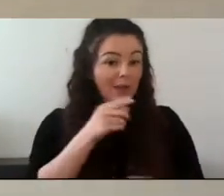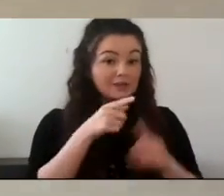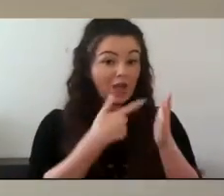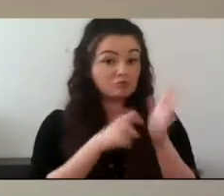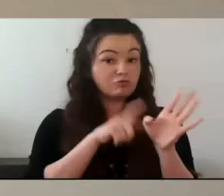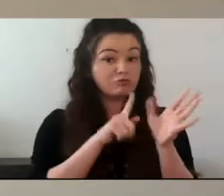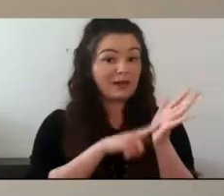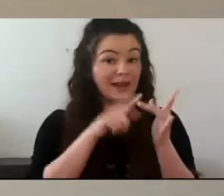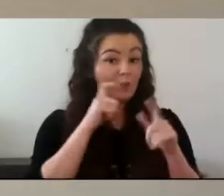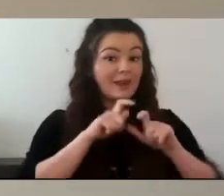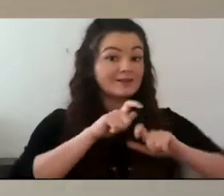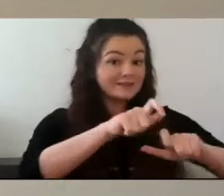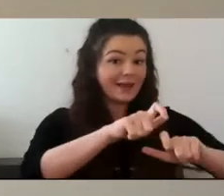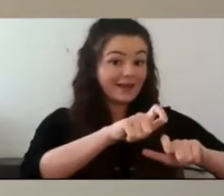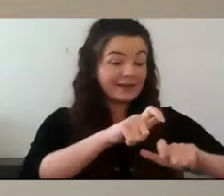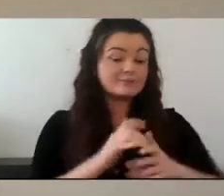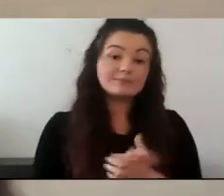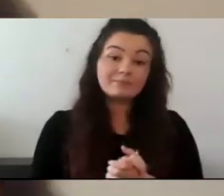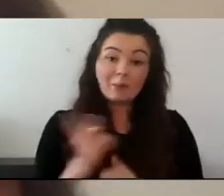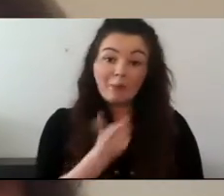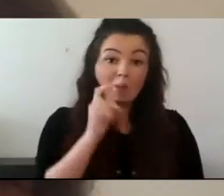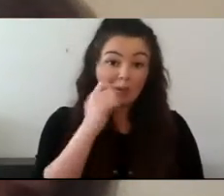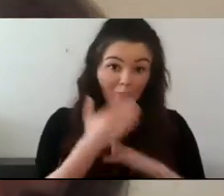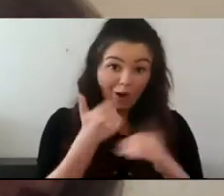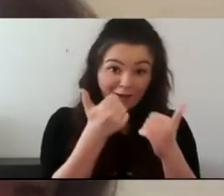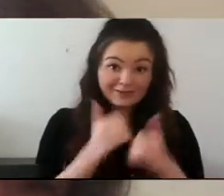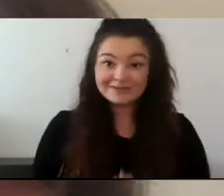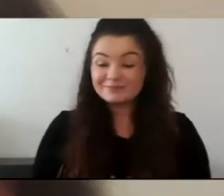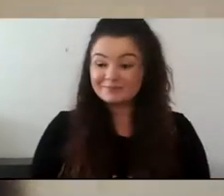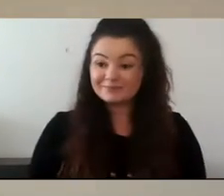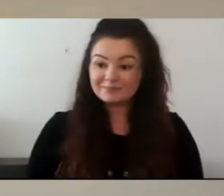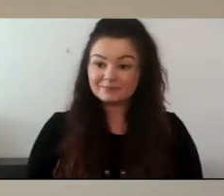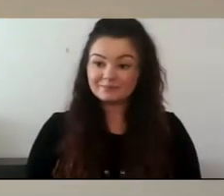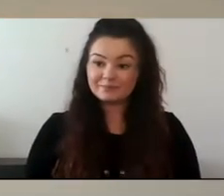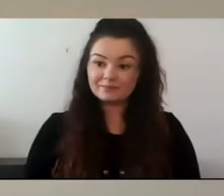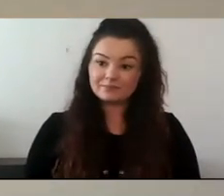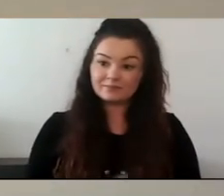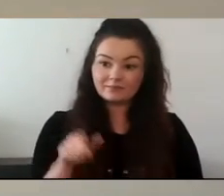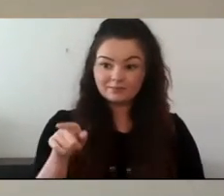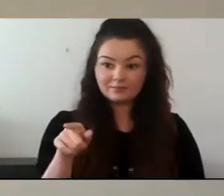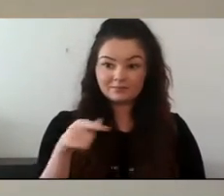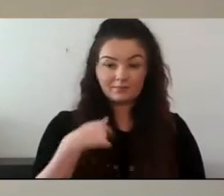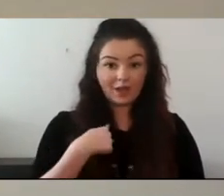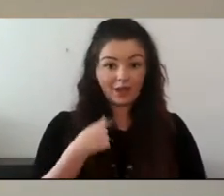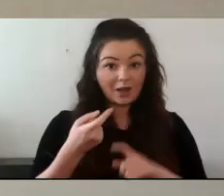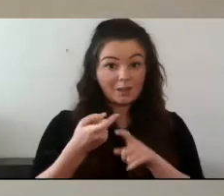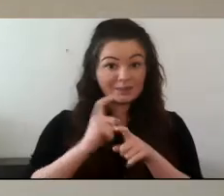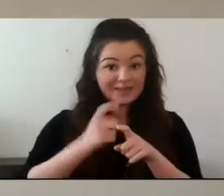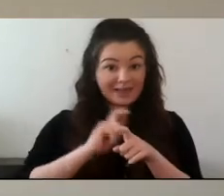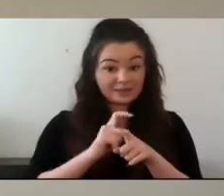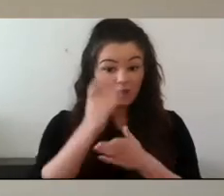If not poster paints are fine. They will work for today. I've cut some potatoes in half.